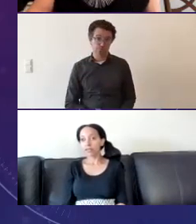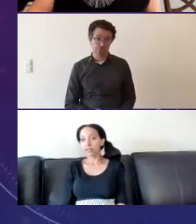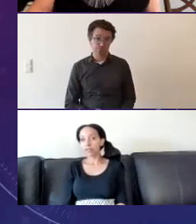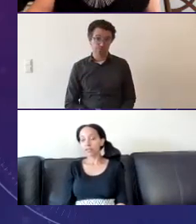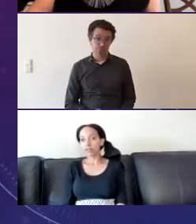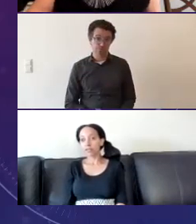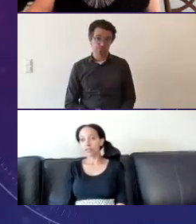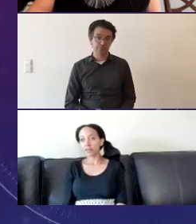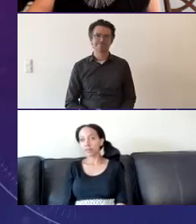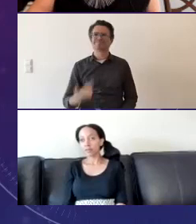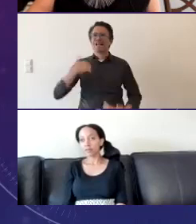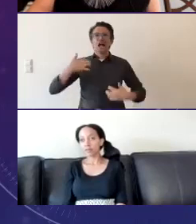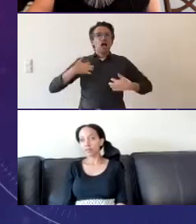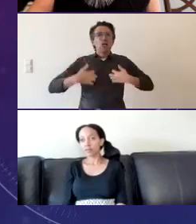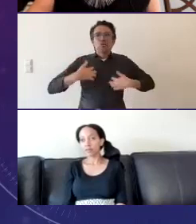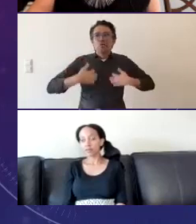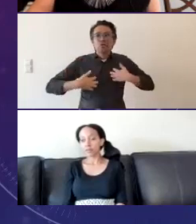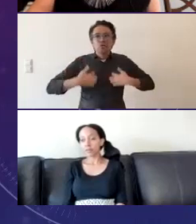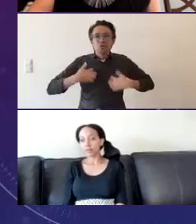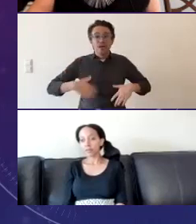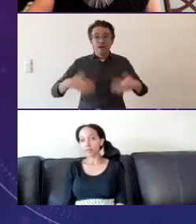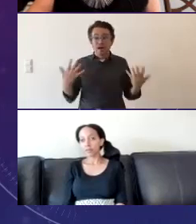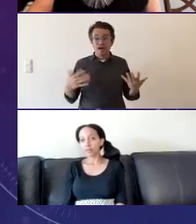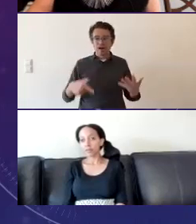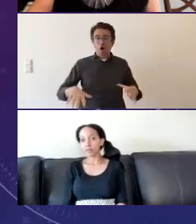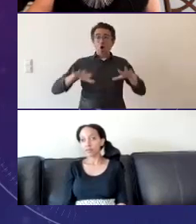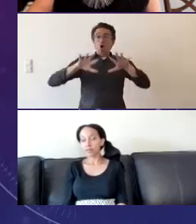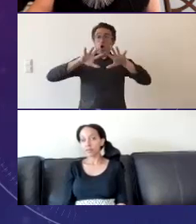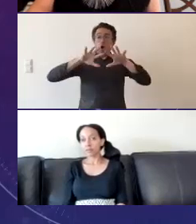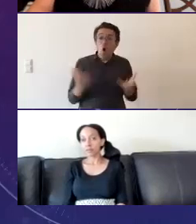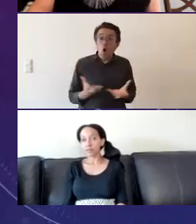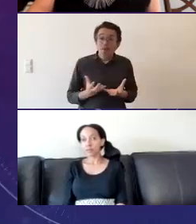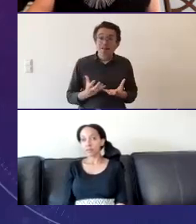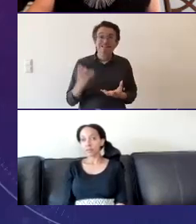person with deafblindness I want to educate other people about what it's